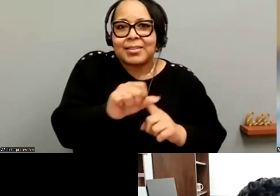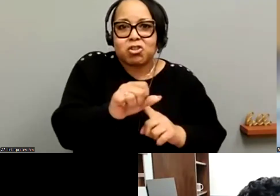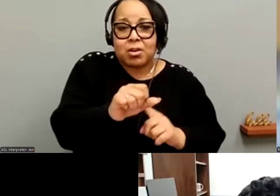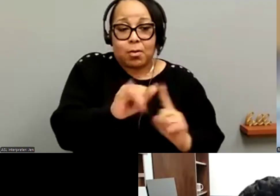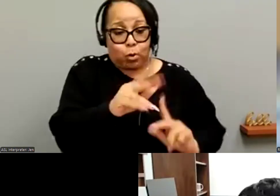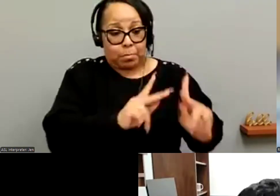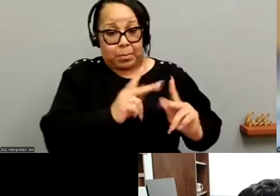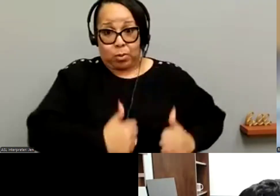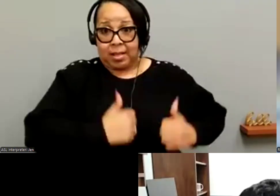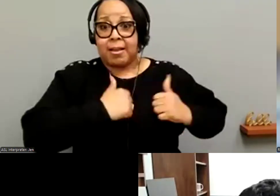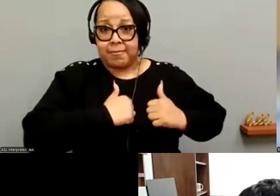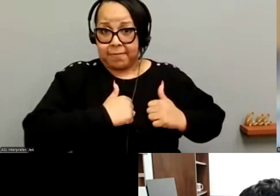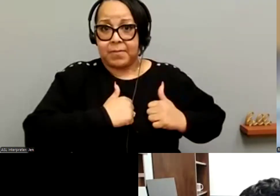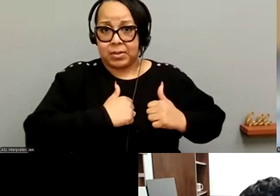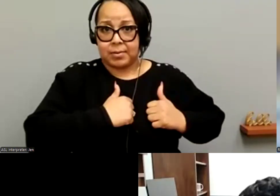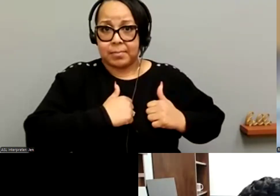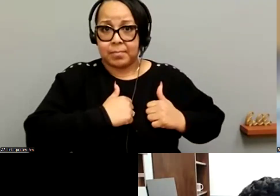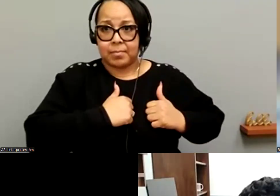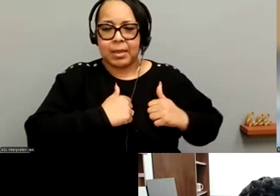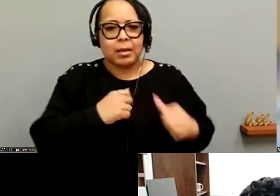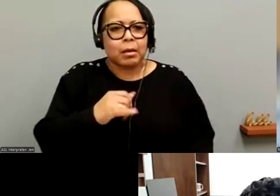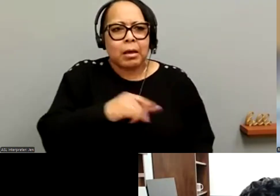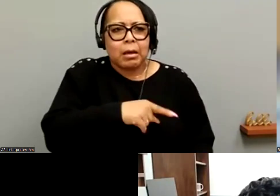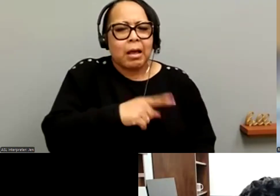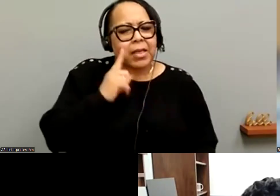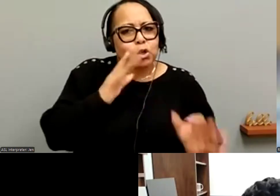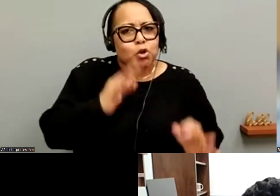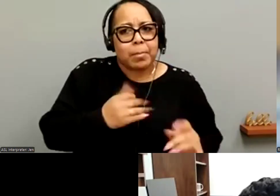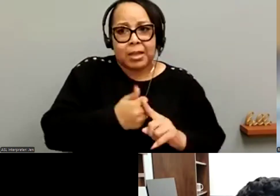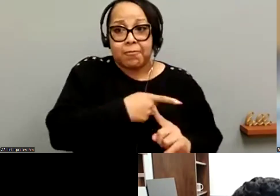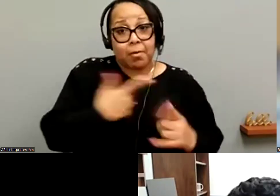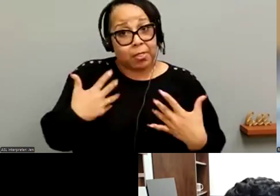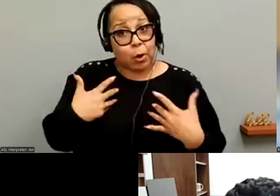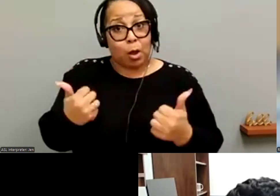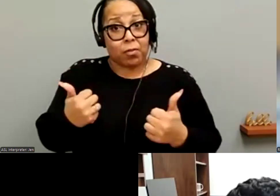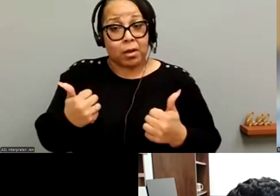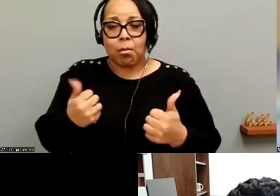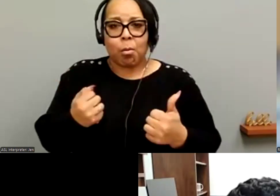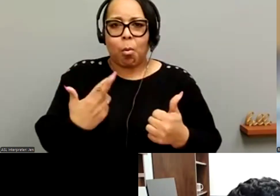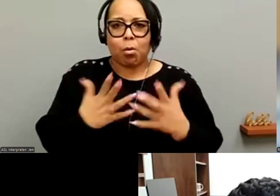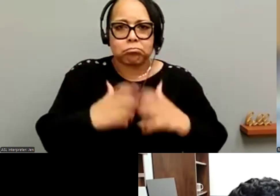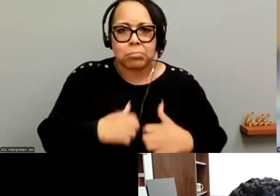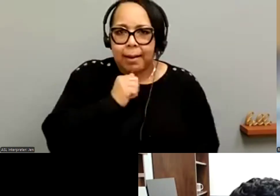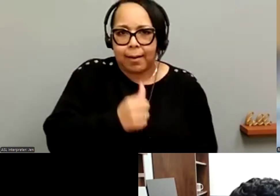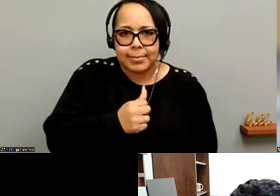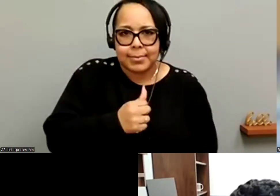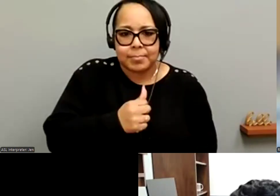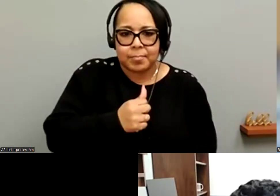13:09:33 people live that determines if 13:09:37 they're healthy or not. I have